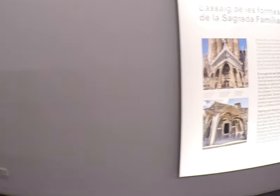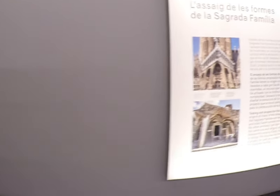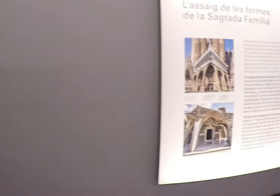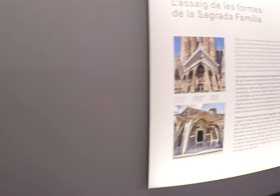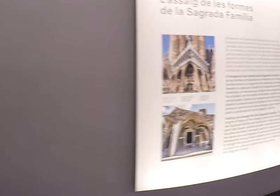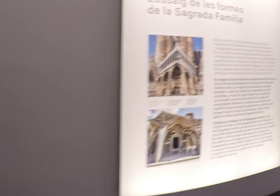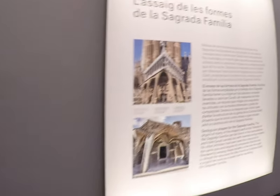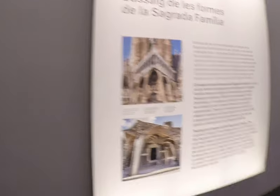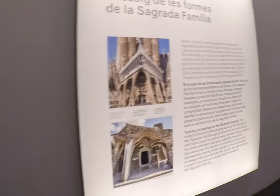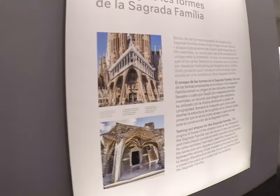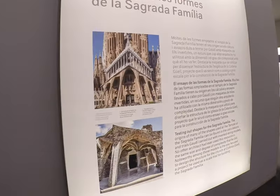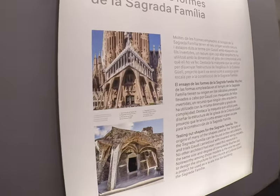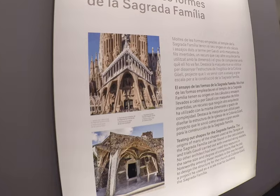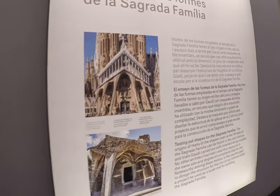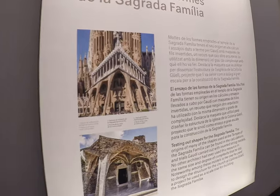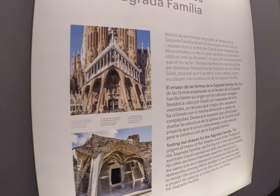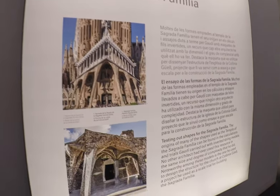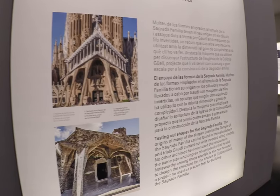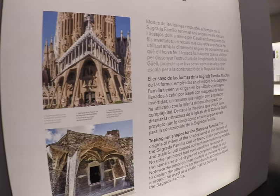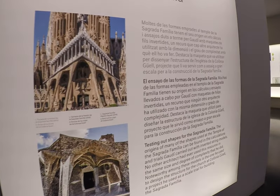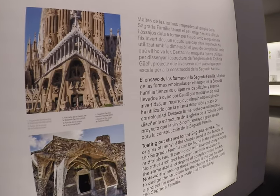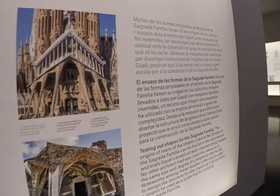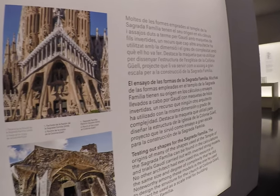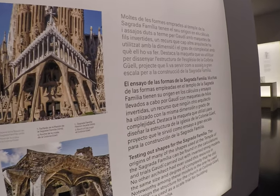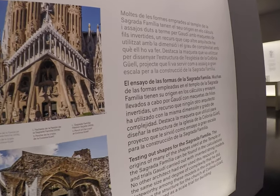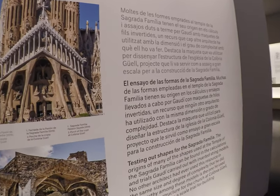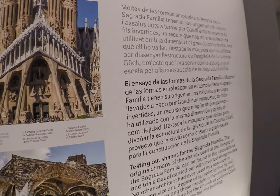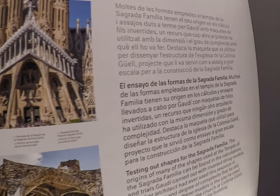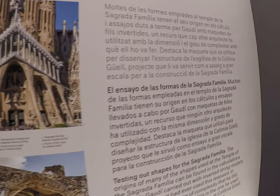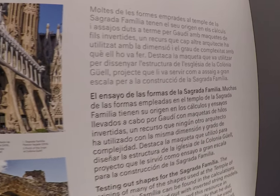THE ESSAY ON THE FORMS OF THE SAGRADA FAMÍLIA